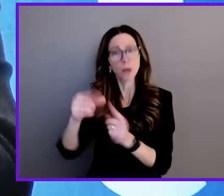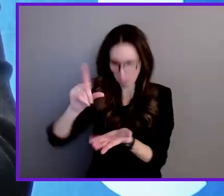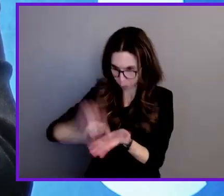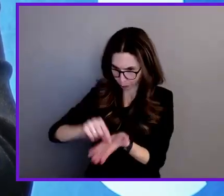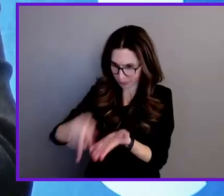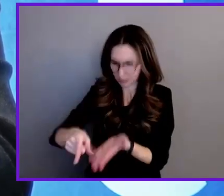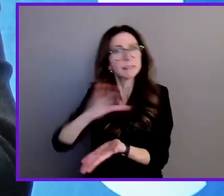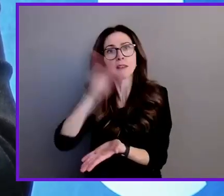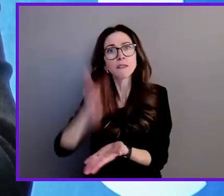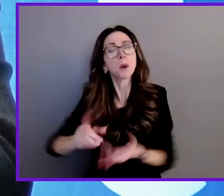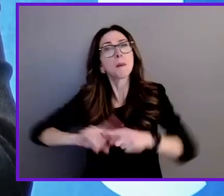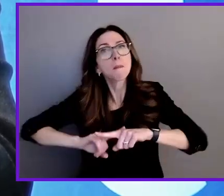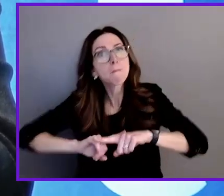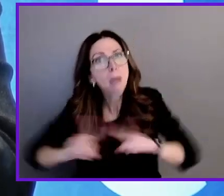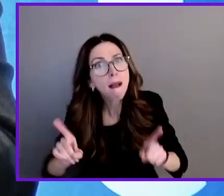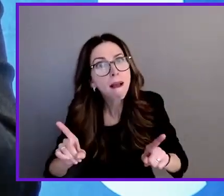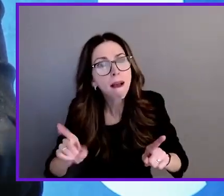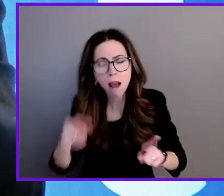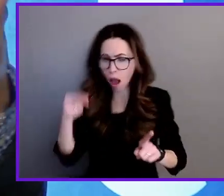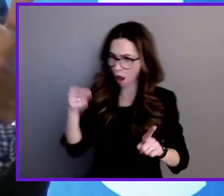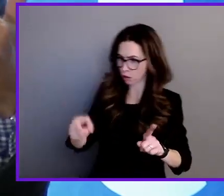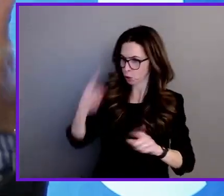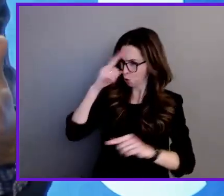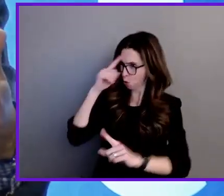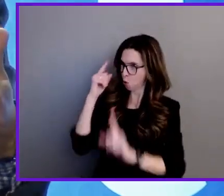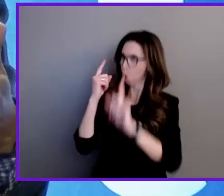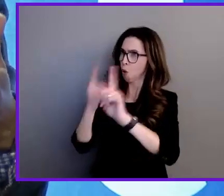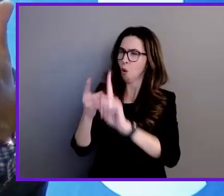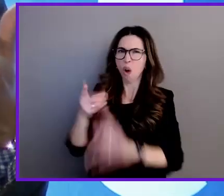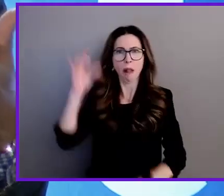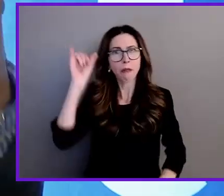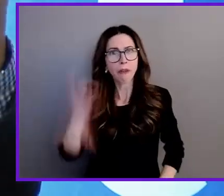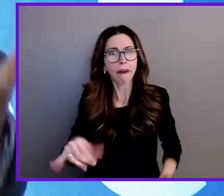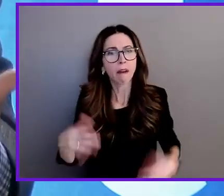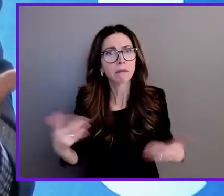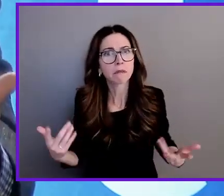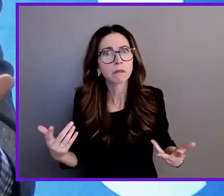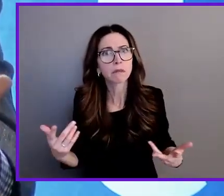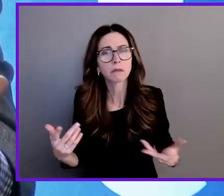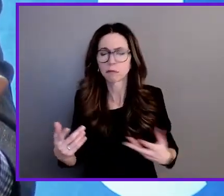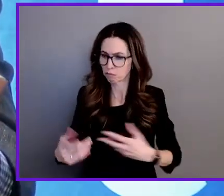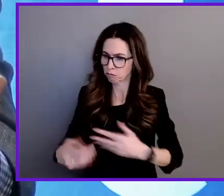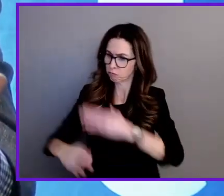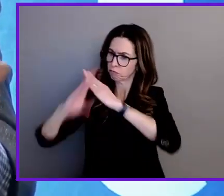to address structures and barriers that are recognized as being a result of colonialism.